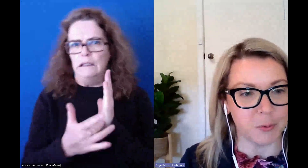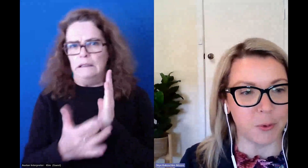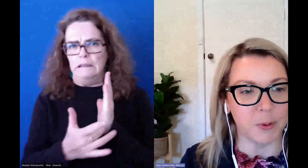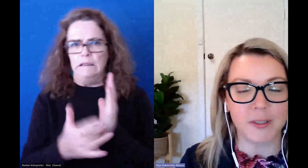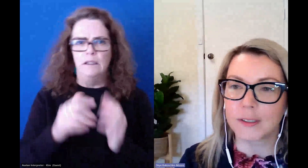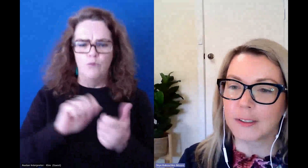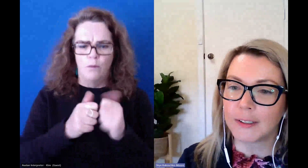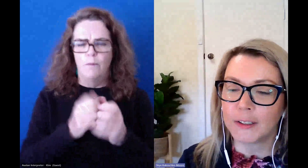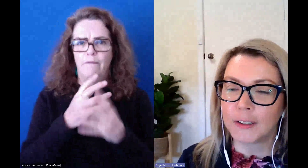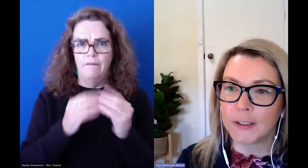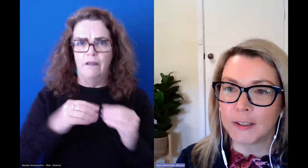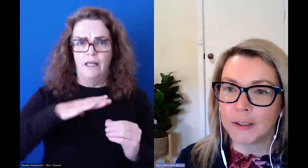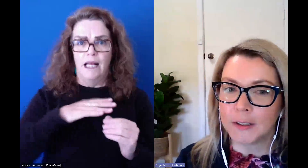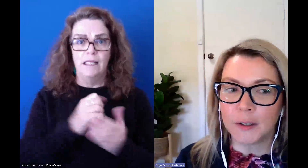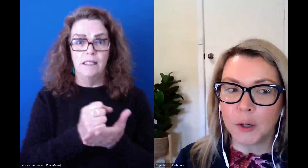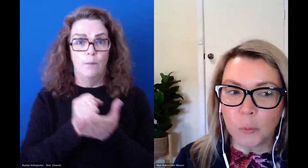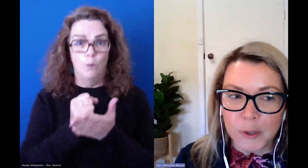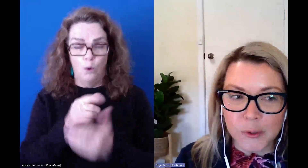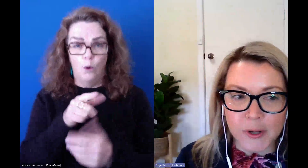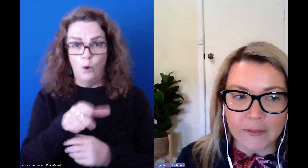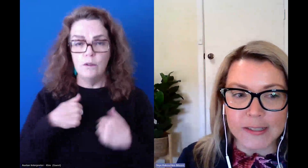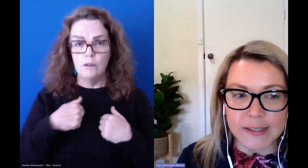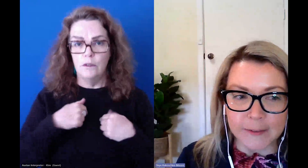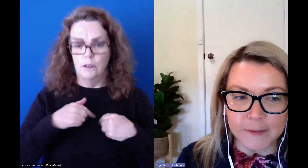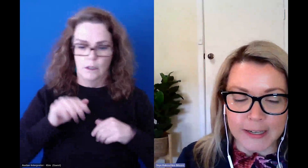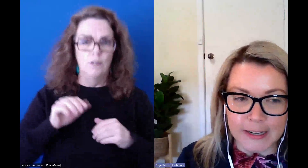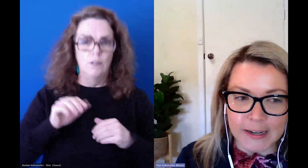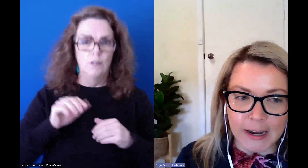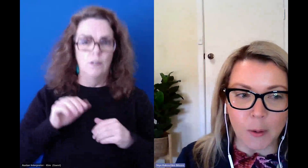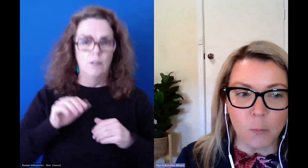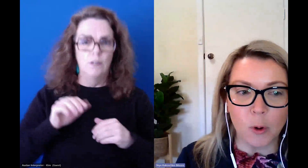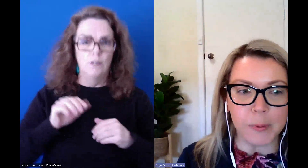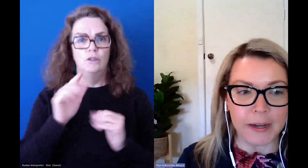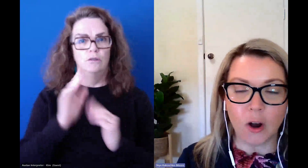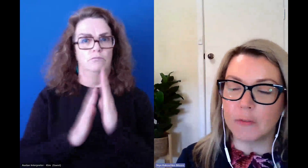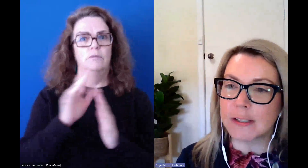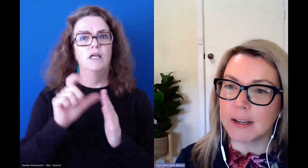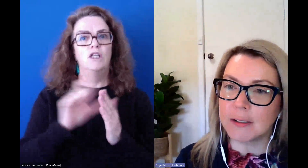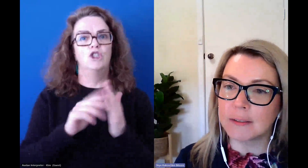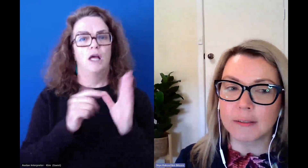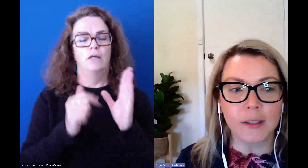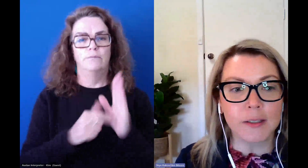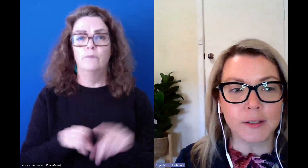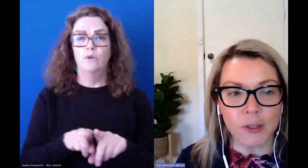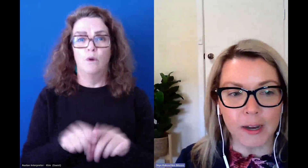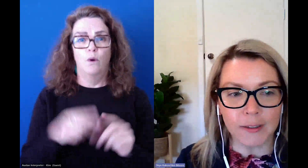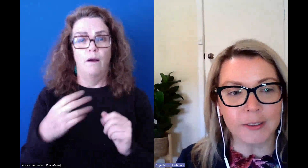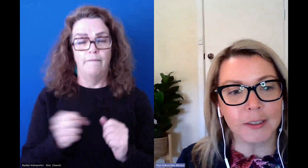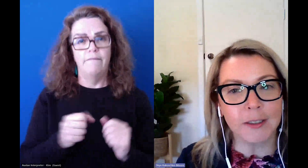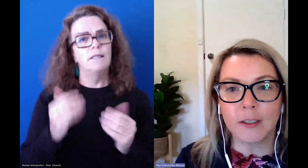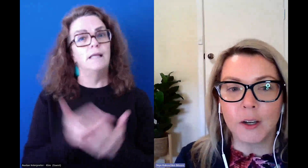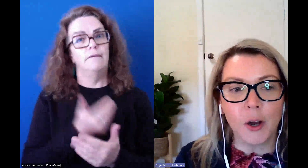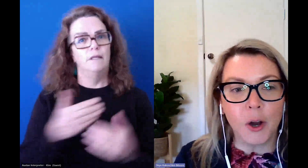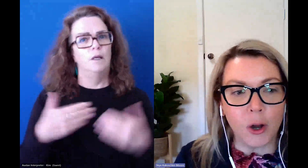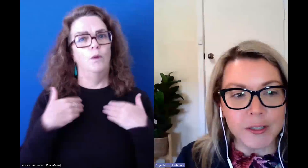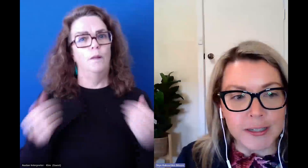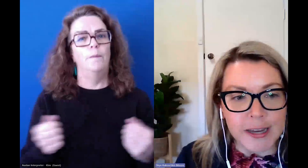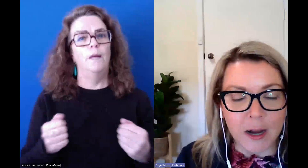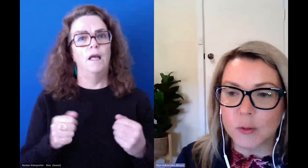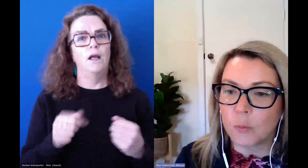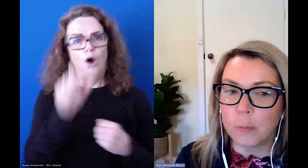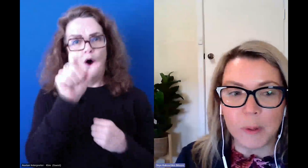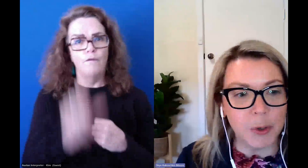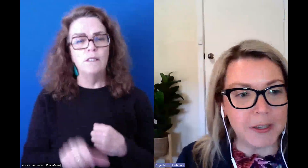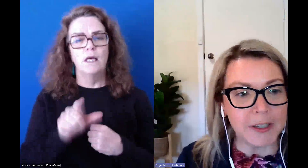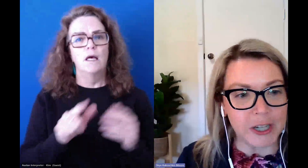support. We also have a safety and wellbeing officer, Sonia. Her details will be put in the